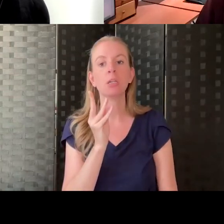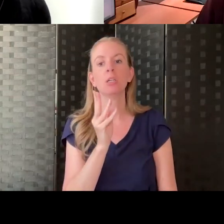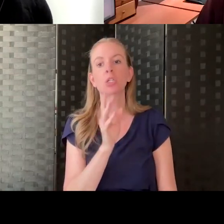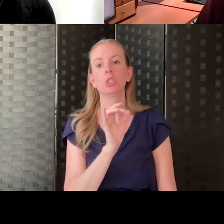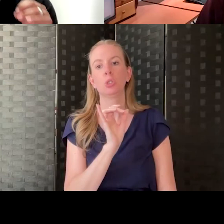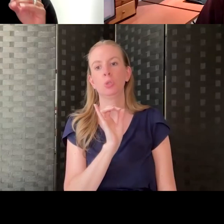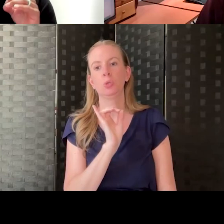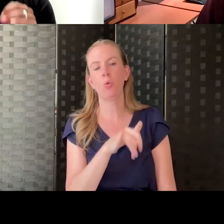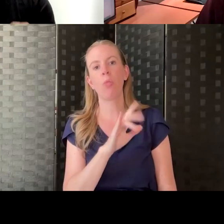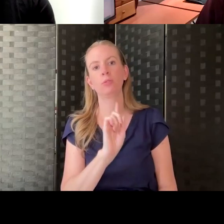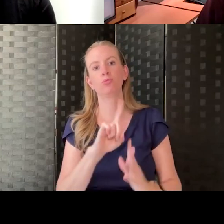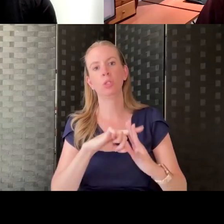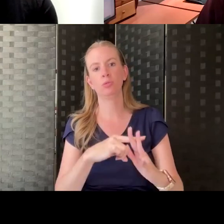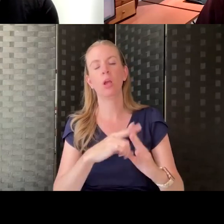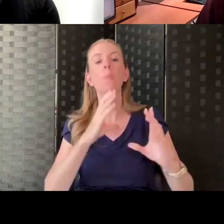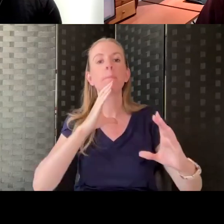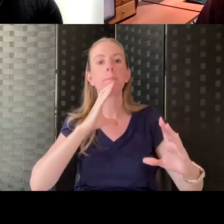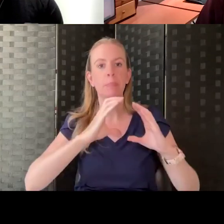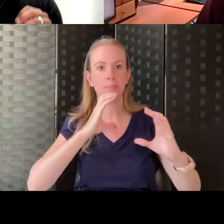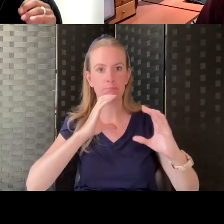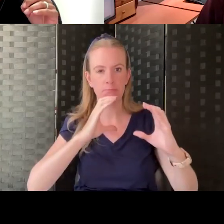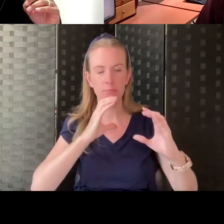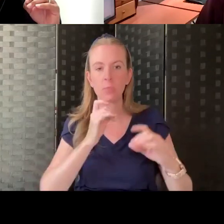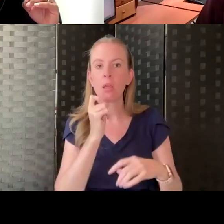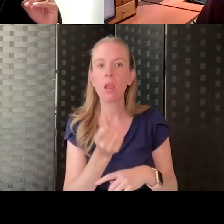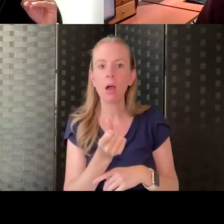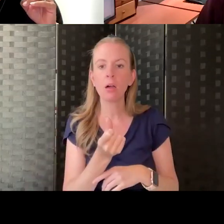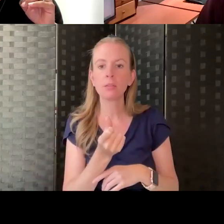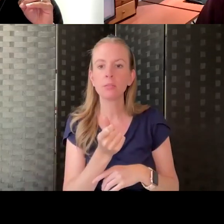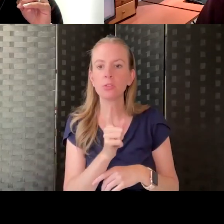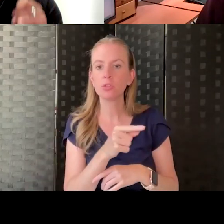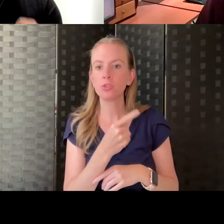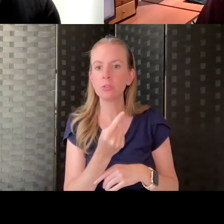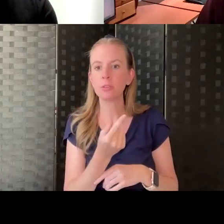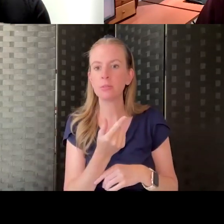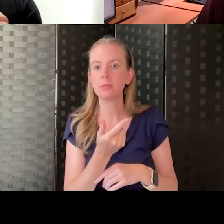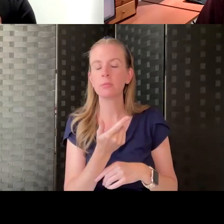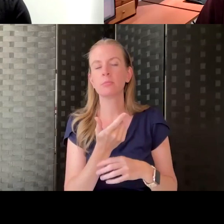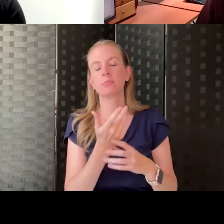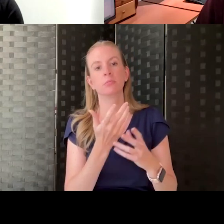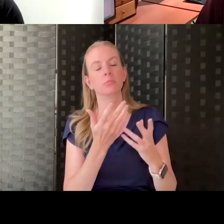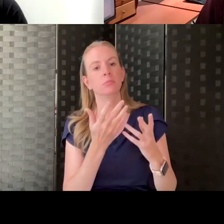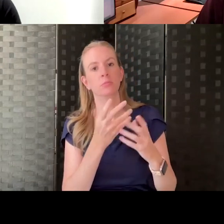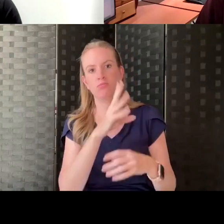actually starts -- it's the communication. It's not just bulldozing straight through saying we